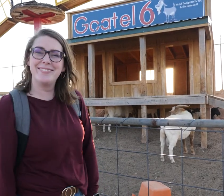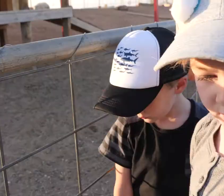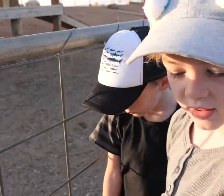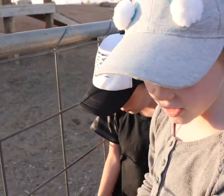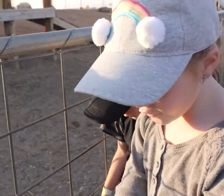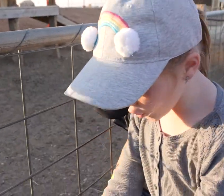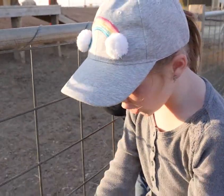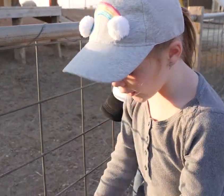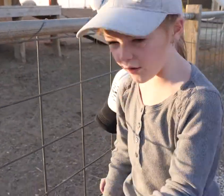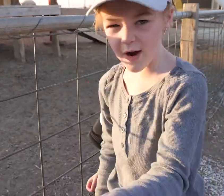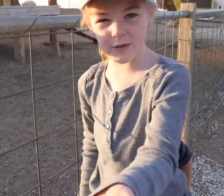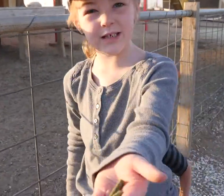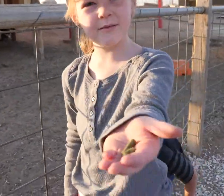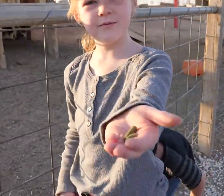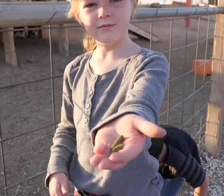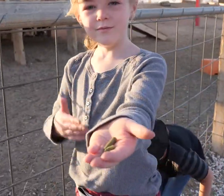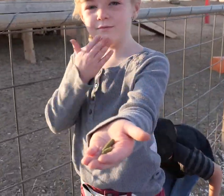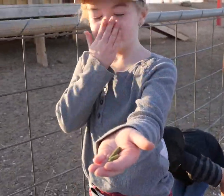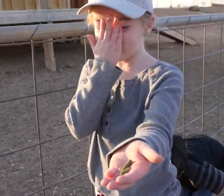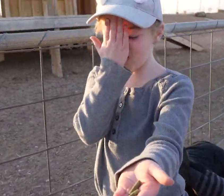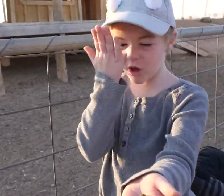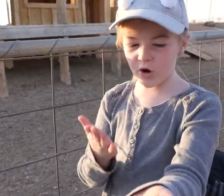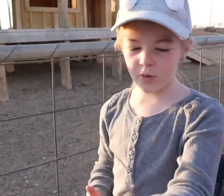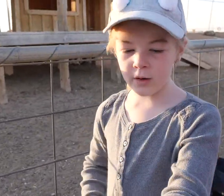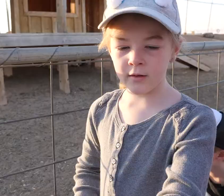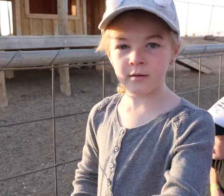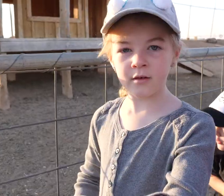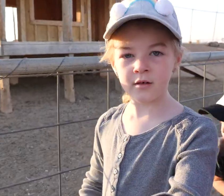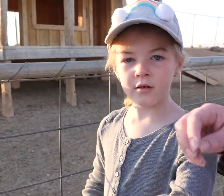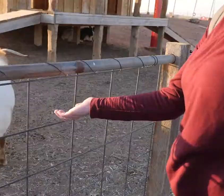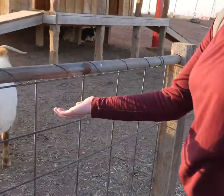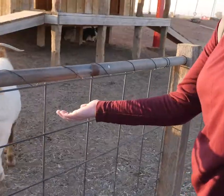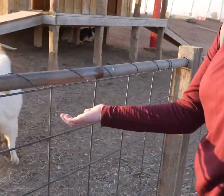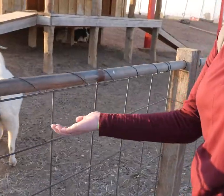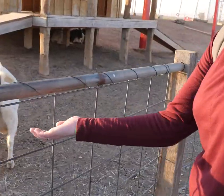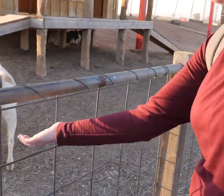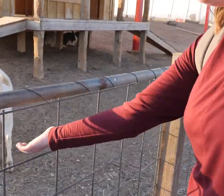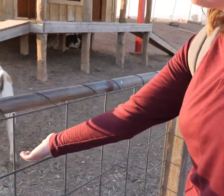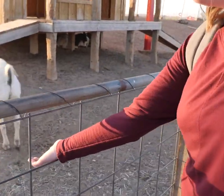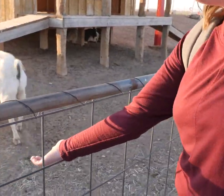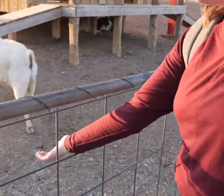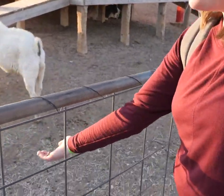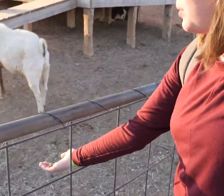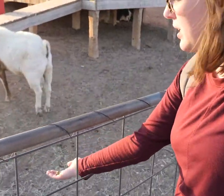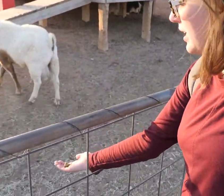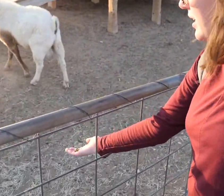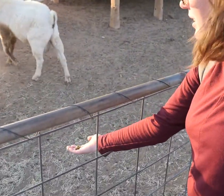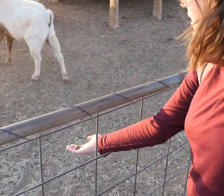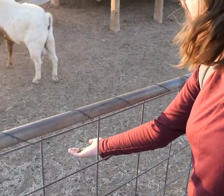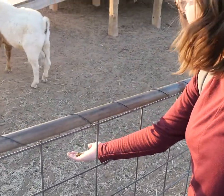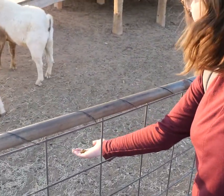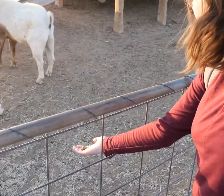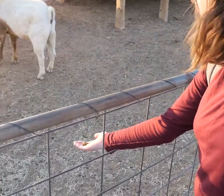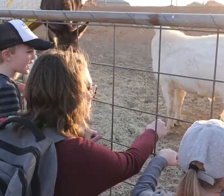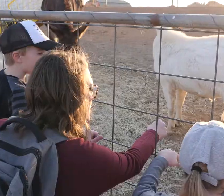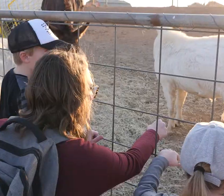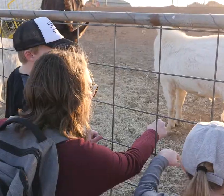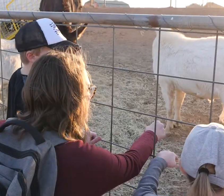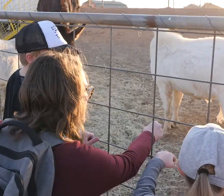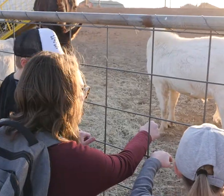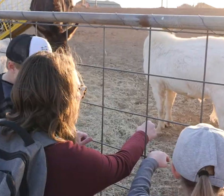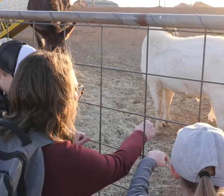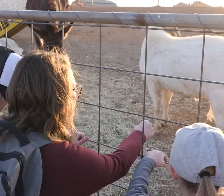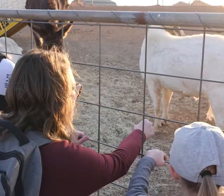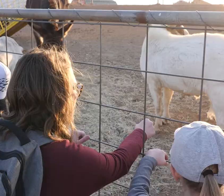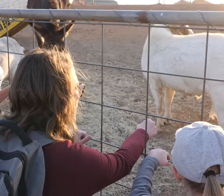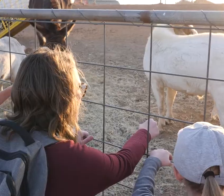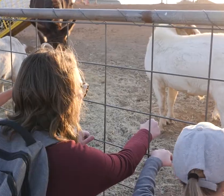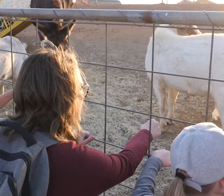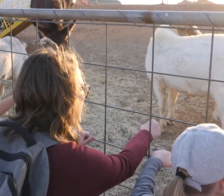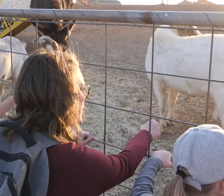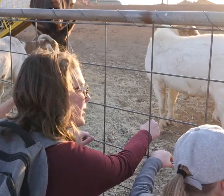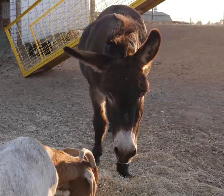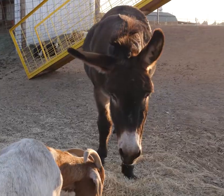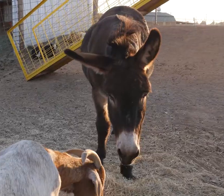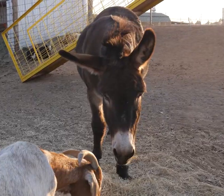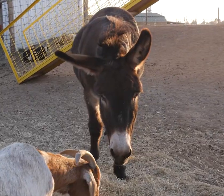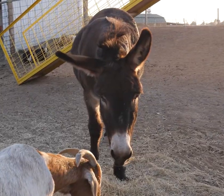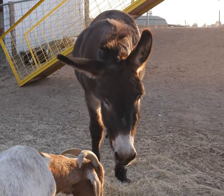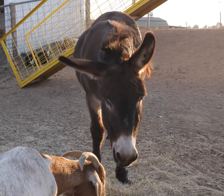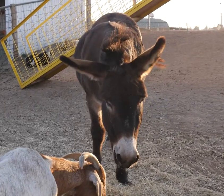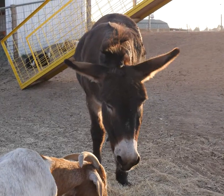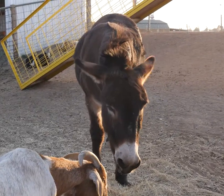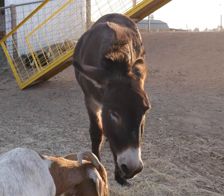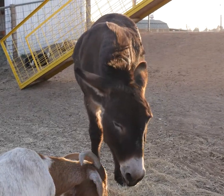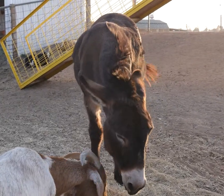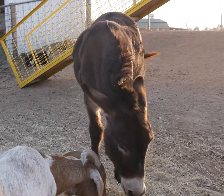GOAT This is food on the ground.